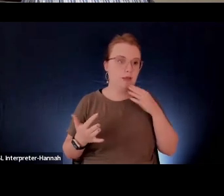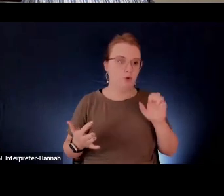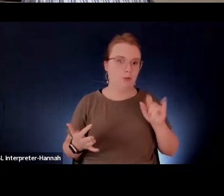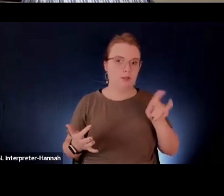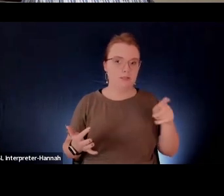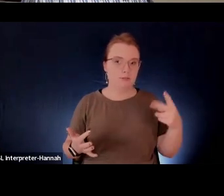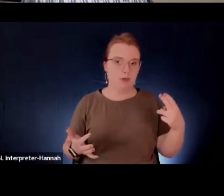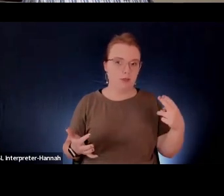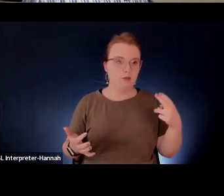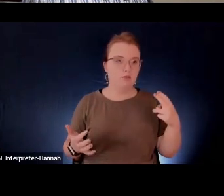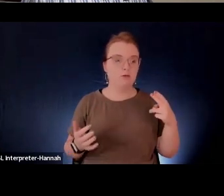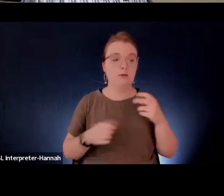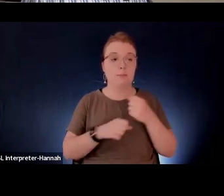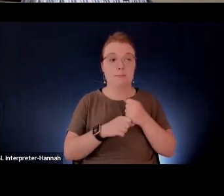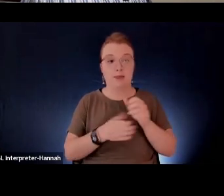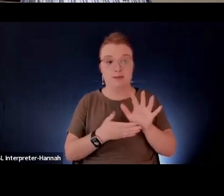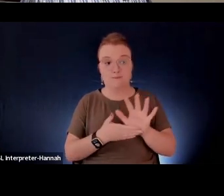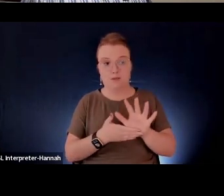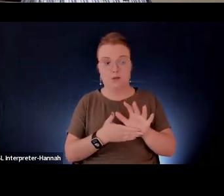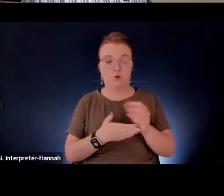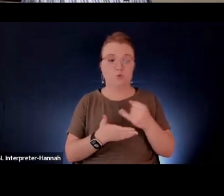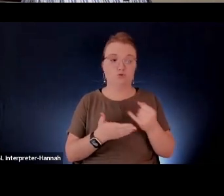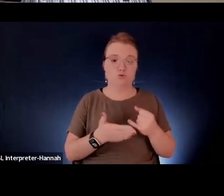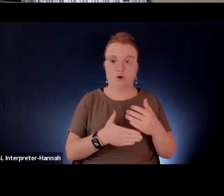Make a video, draw, share. Excellent, Allison.